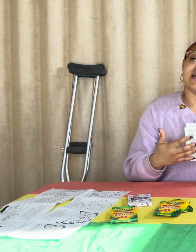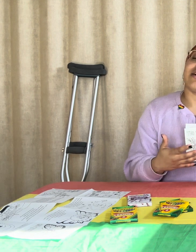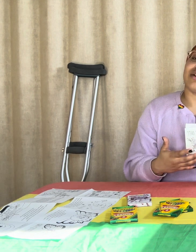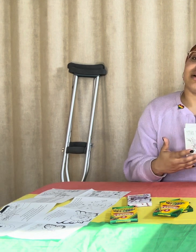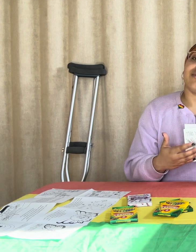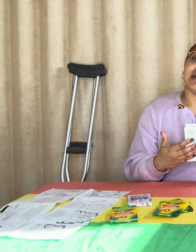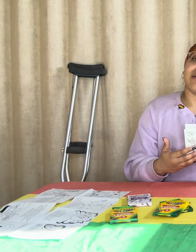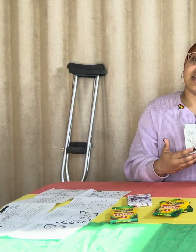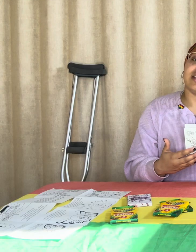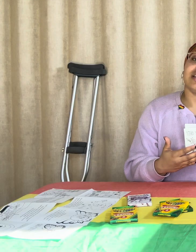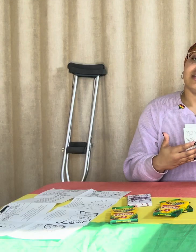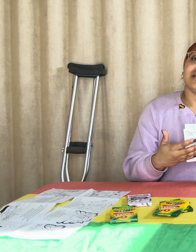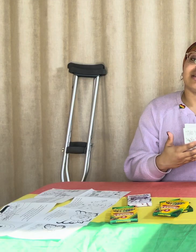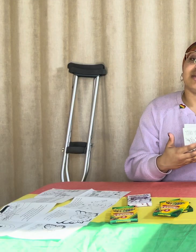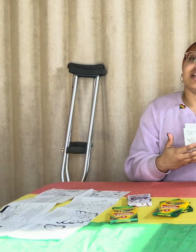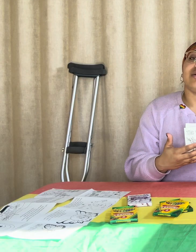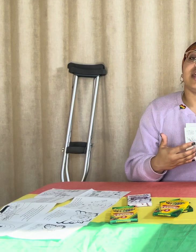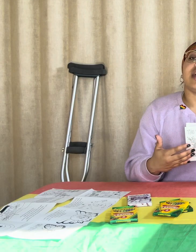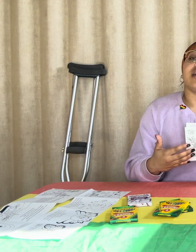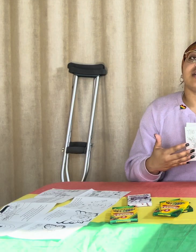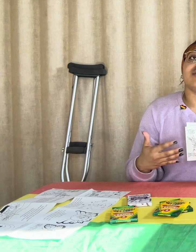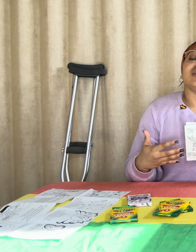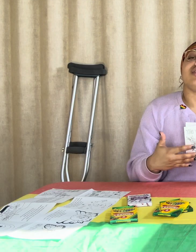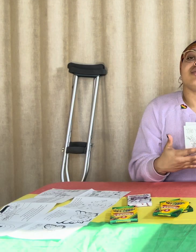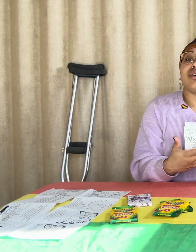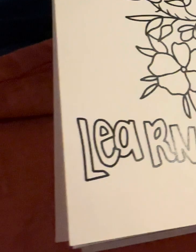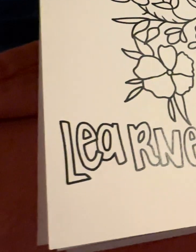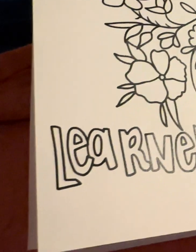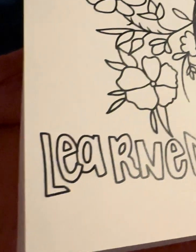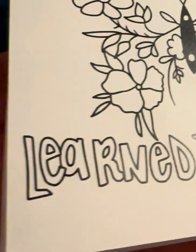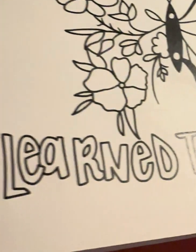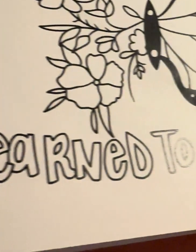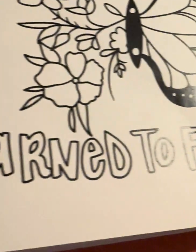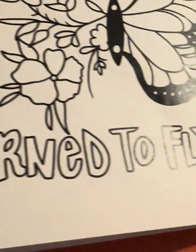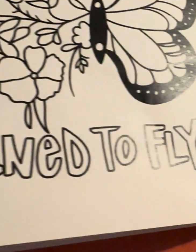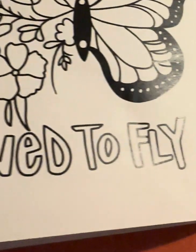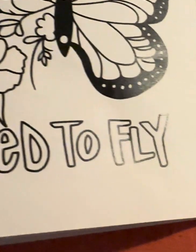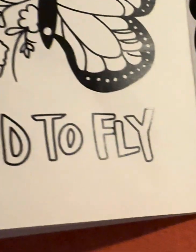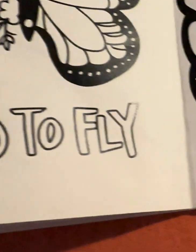have your butterfly wings, doesn't mean that you can't continue to grow, if that makes sense. BARB: It's a